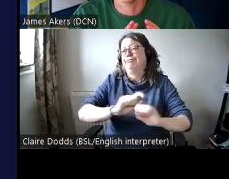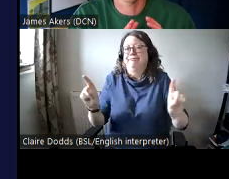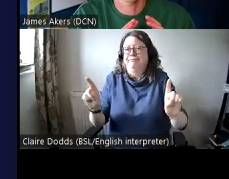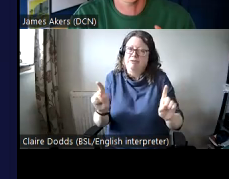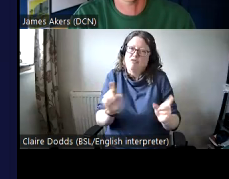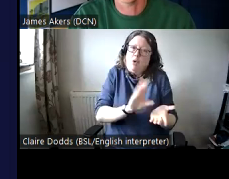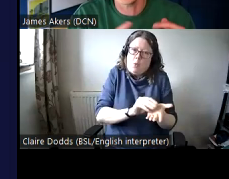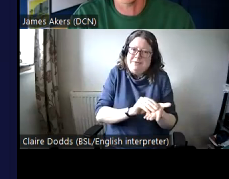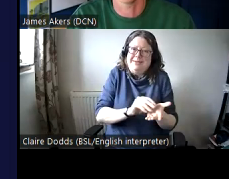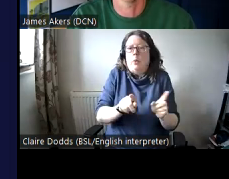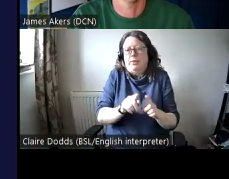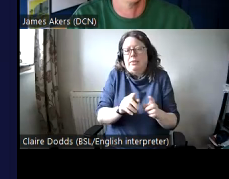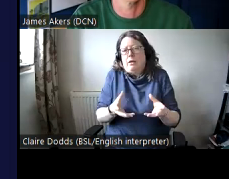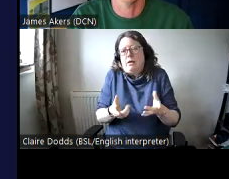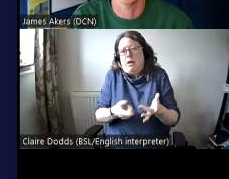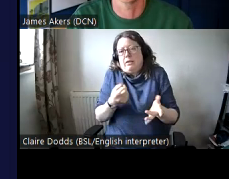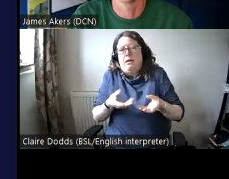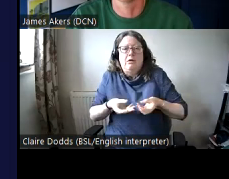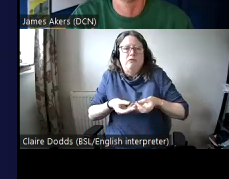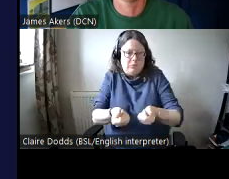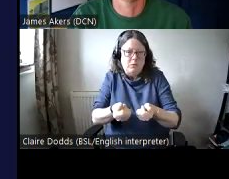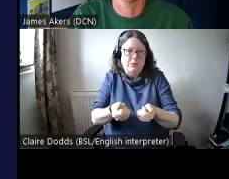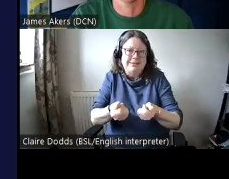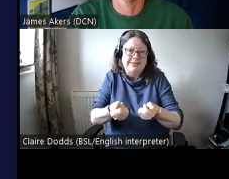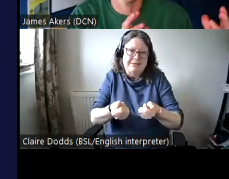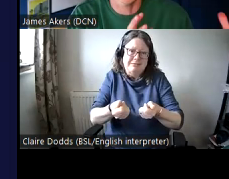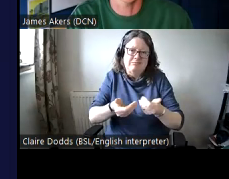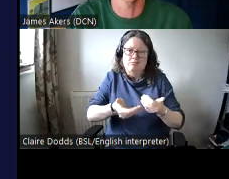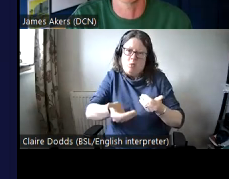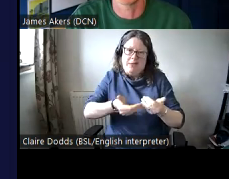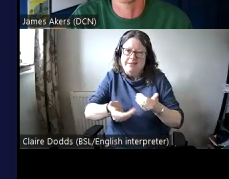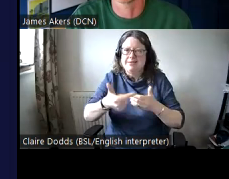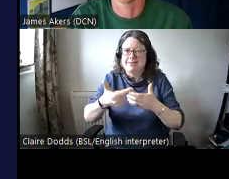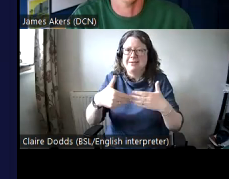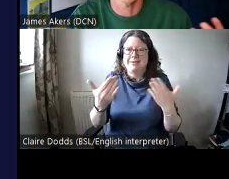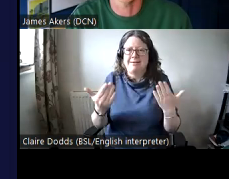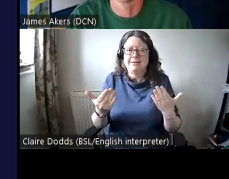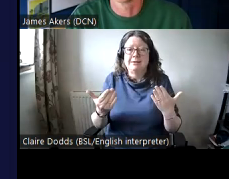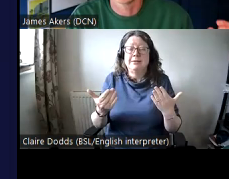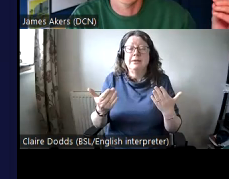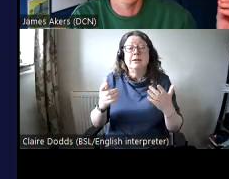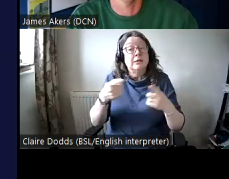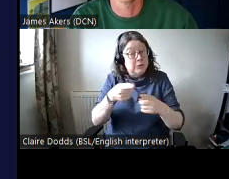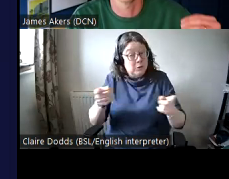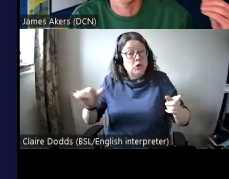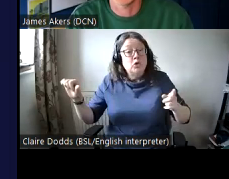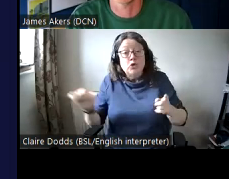If you check your email from this morning you should have received the slides as well, so if you want to look through the different steps